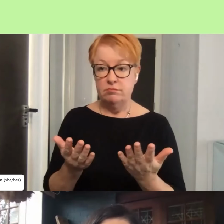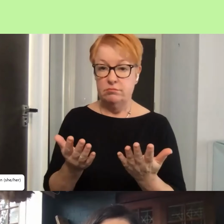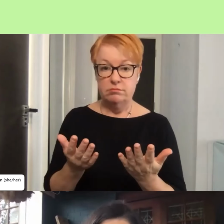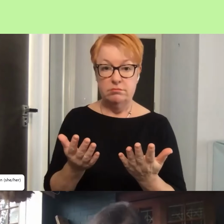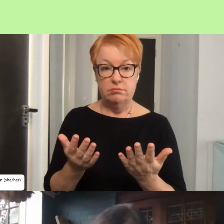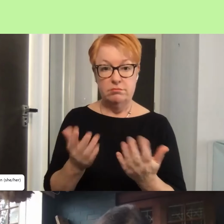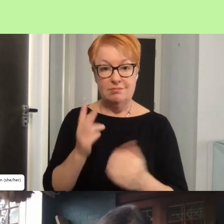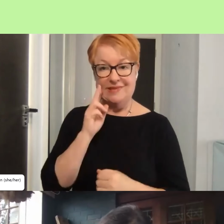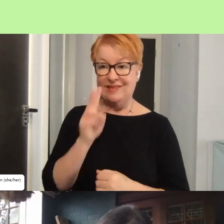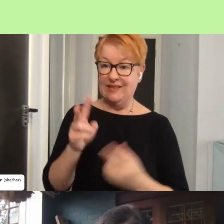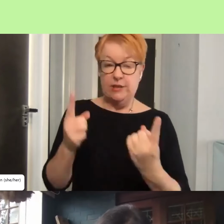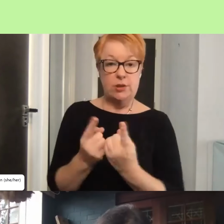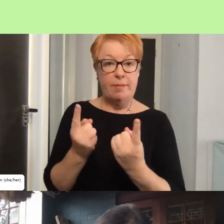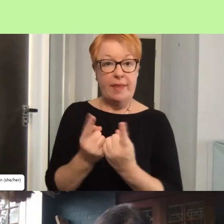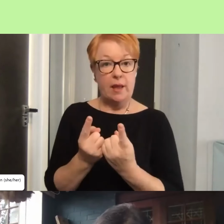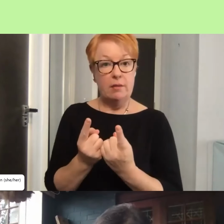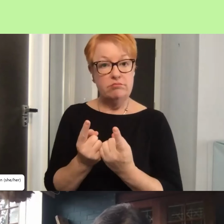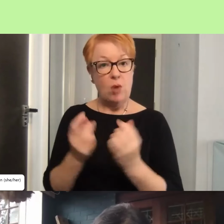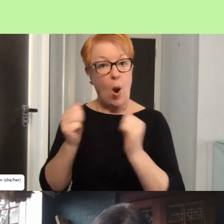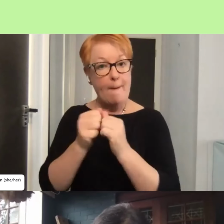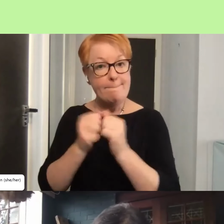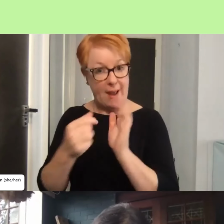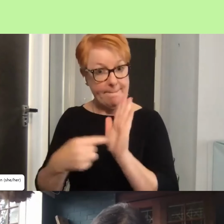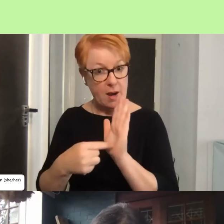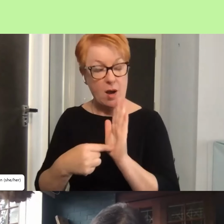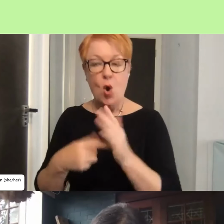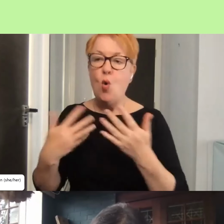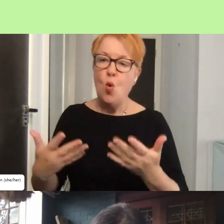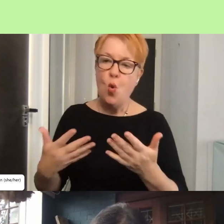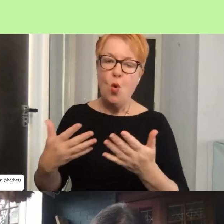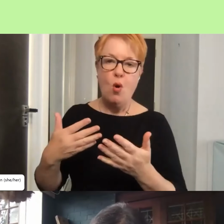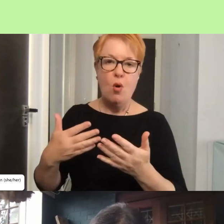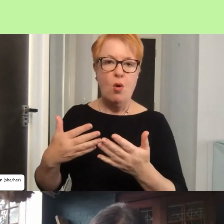at the end of the year when the institutions give, you know, a report